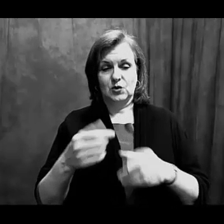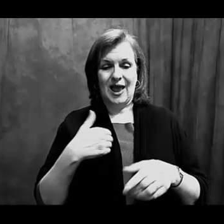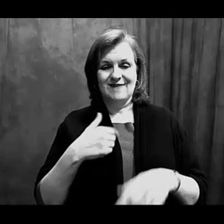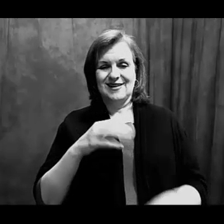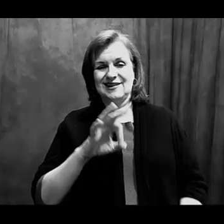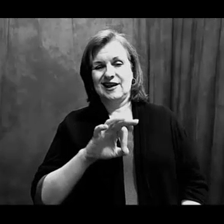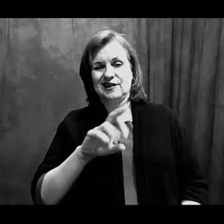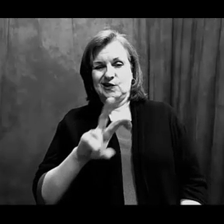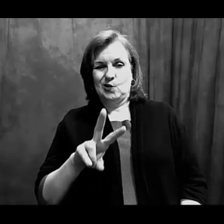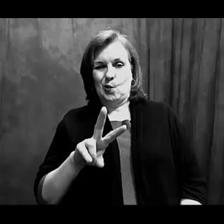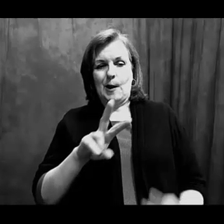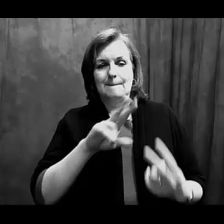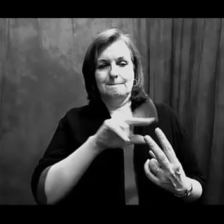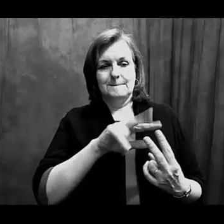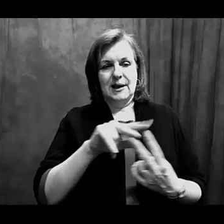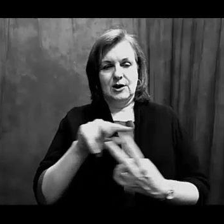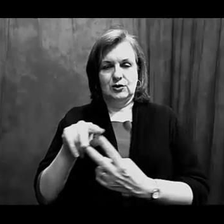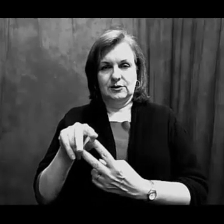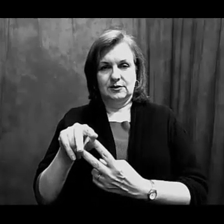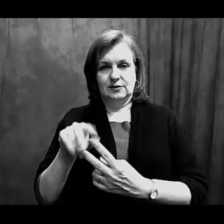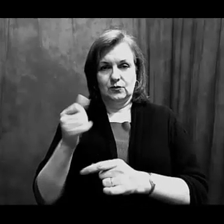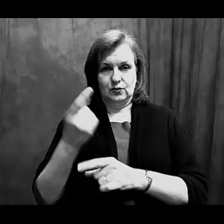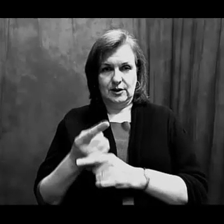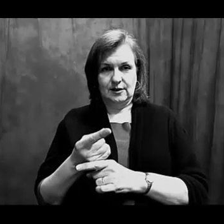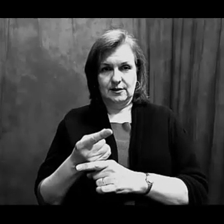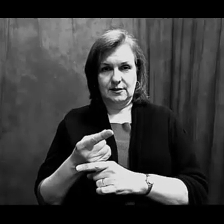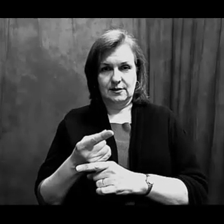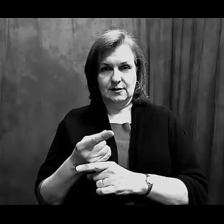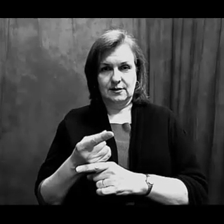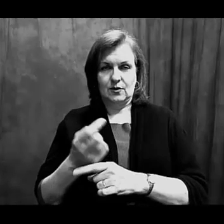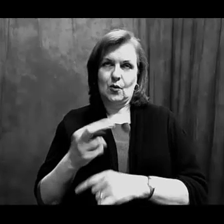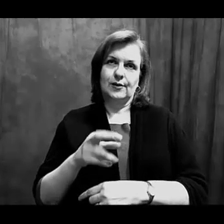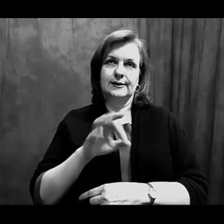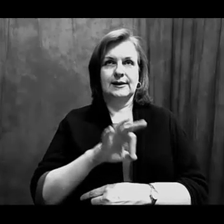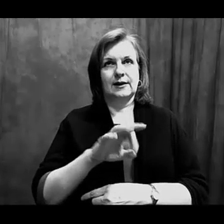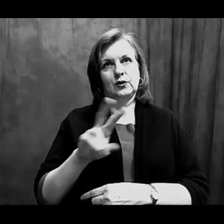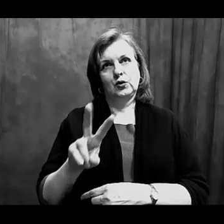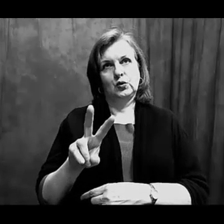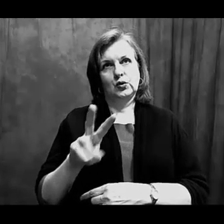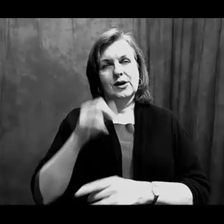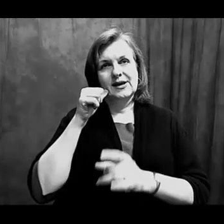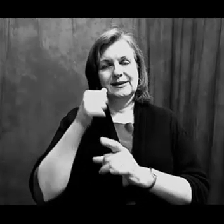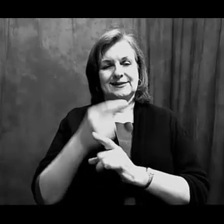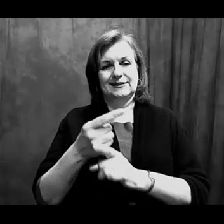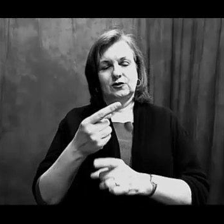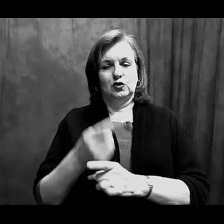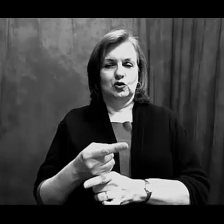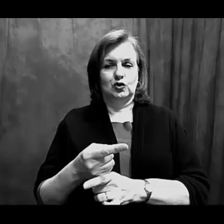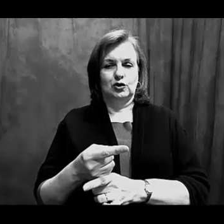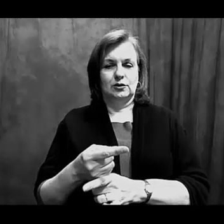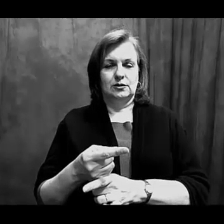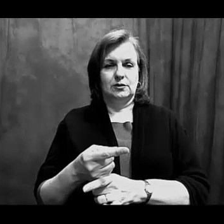you end up with 92 pairs or 92 sister